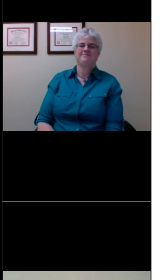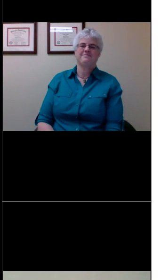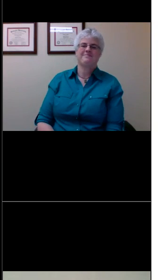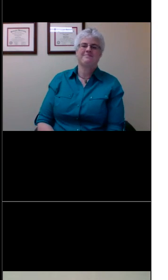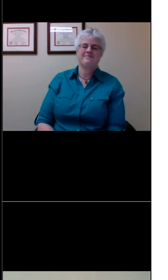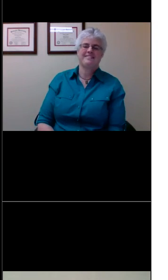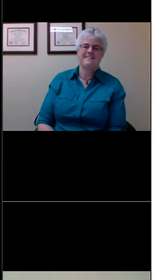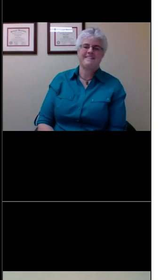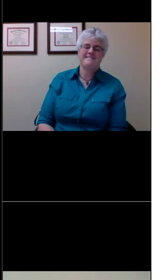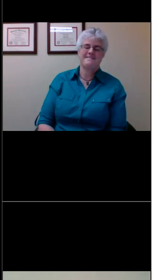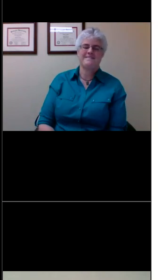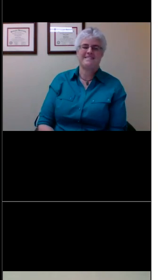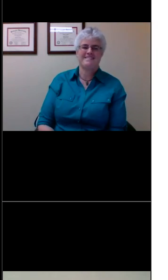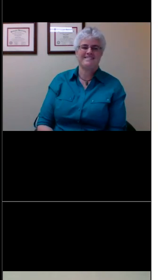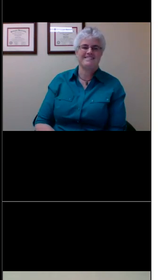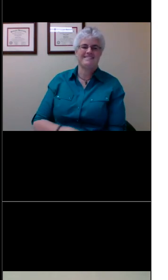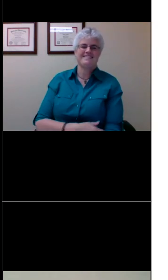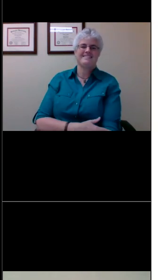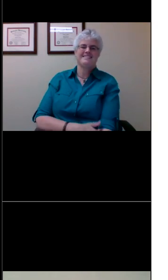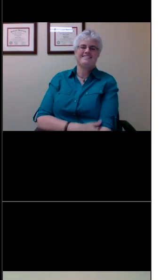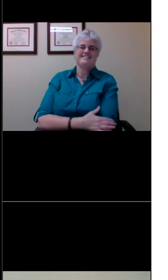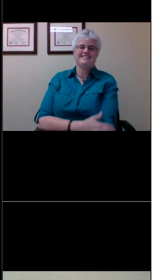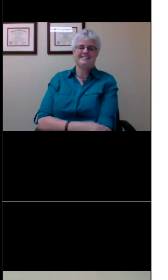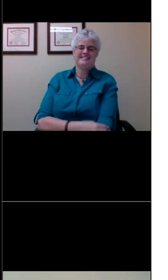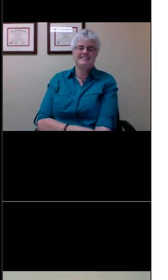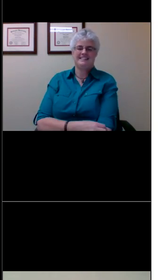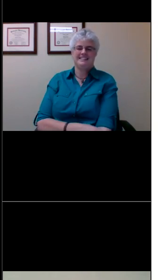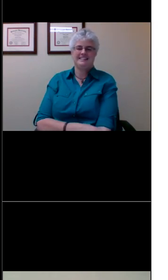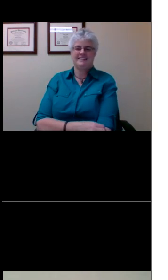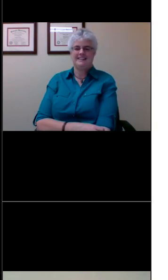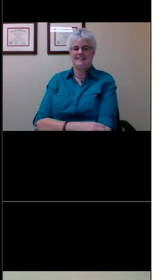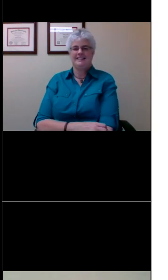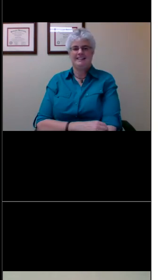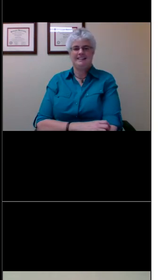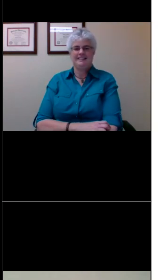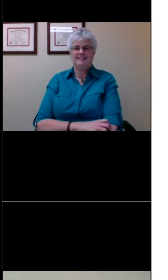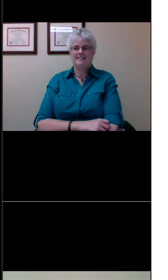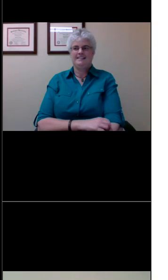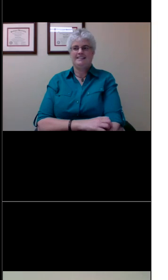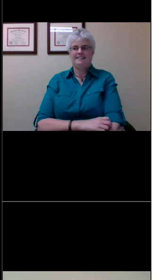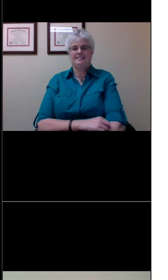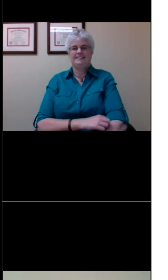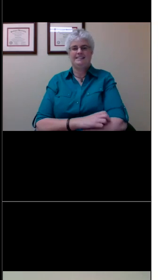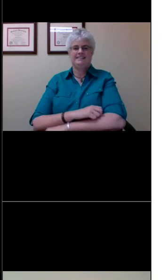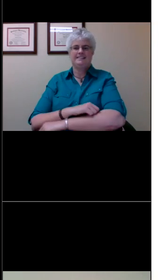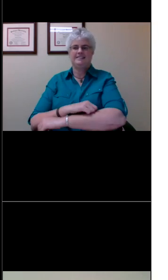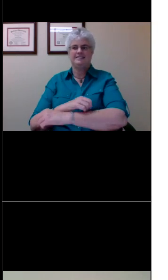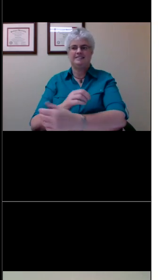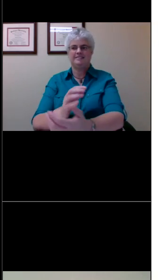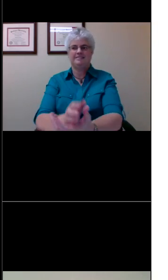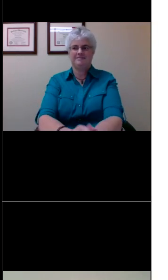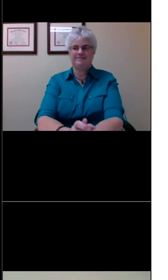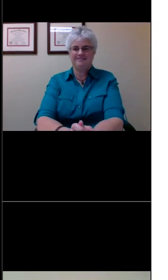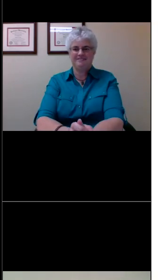excuse me, bad form, my apologies. I'm going to go ahead and end the webinar. Thank you everybody.